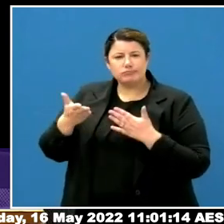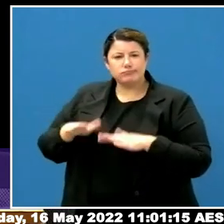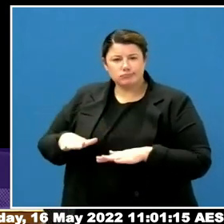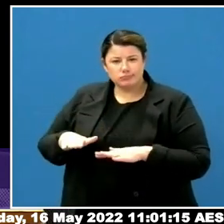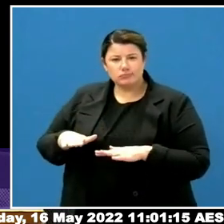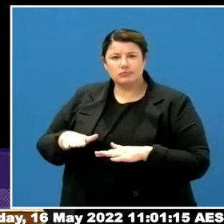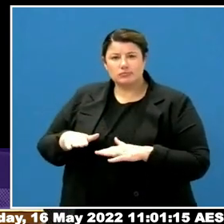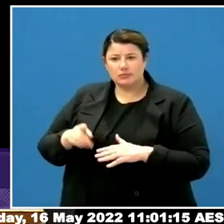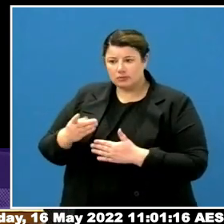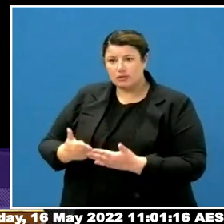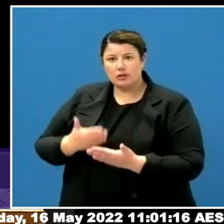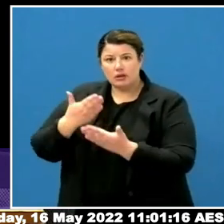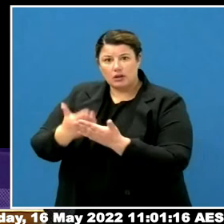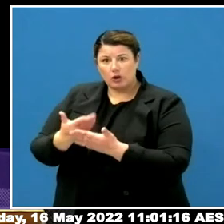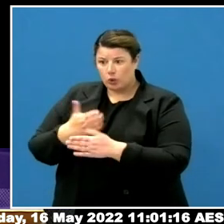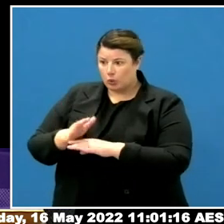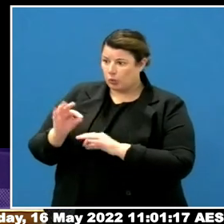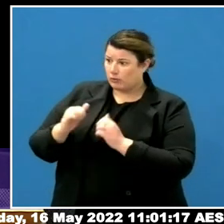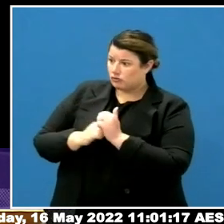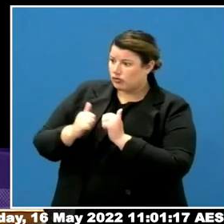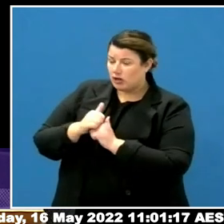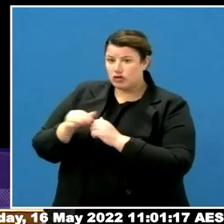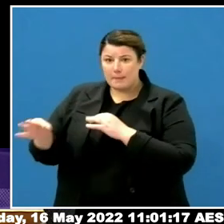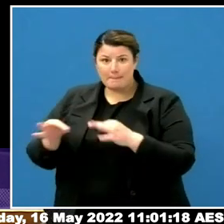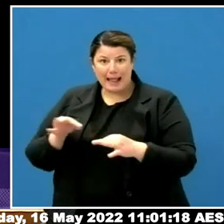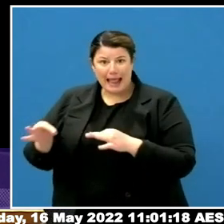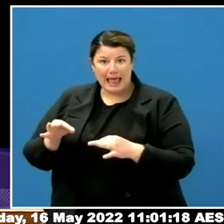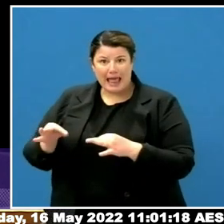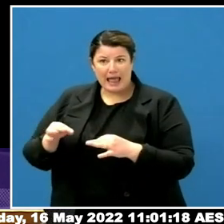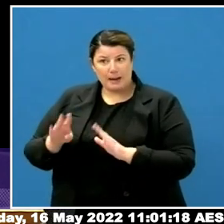expressed by Rachel in her protected disclosure about the safety and quality of